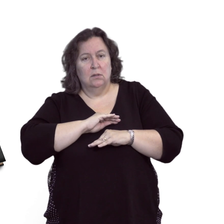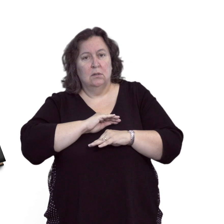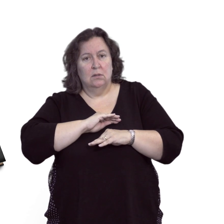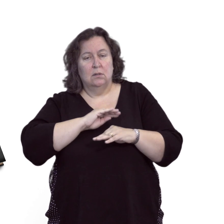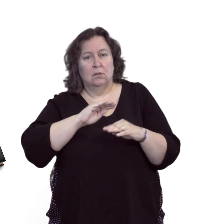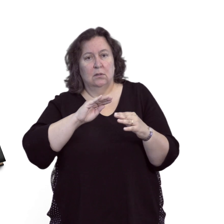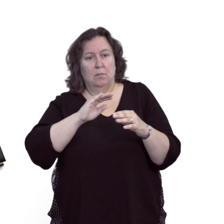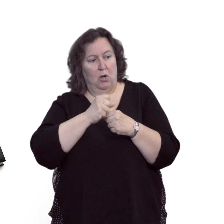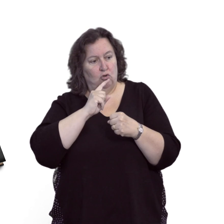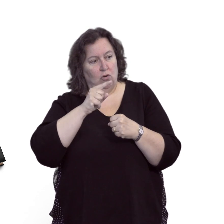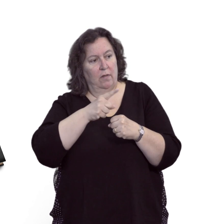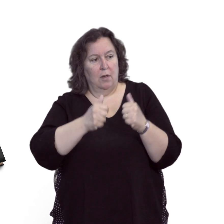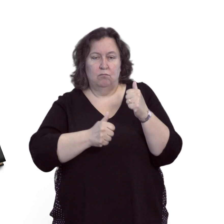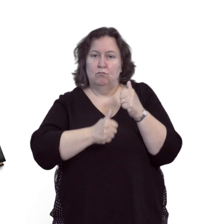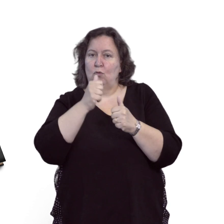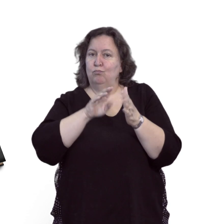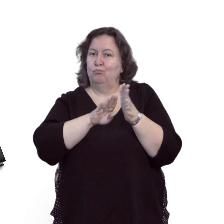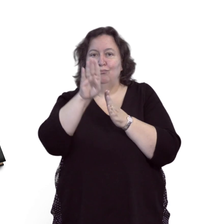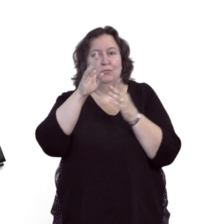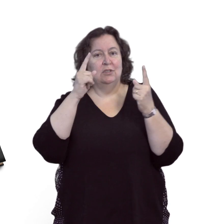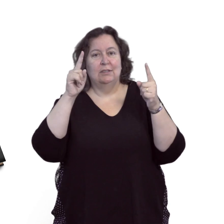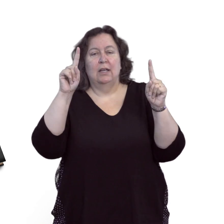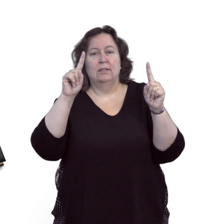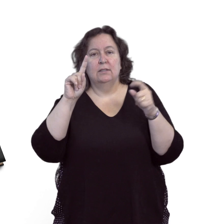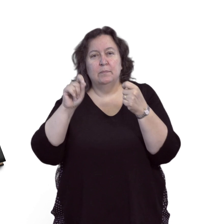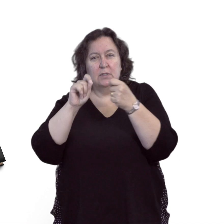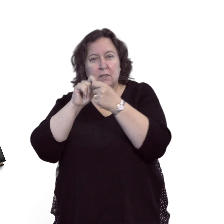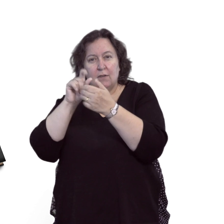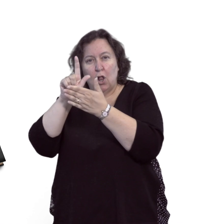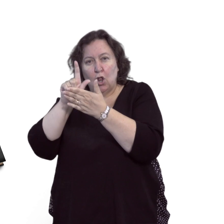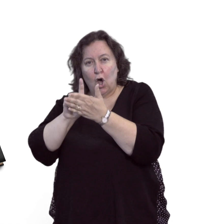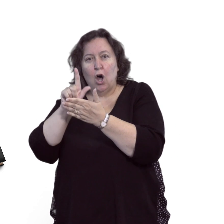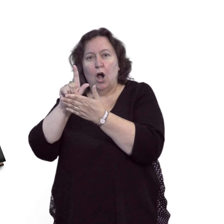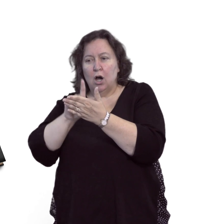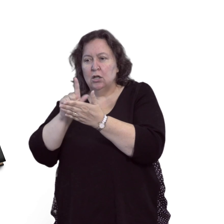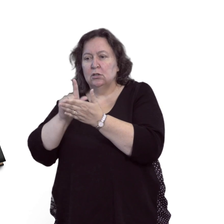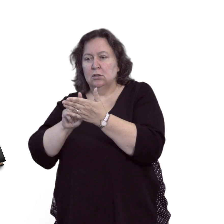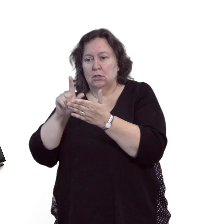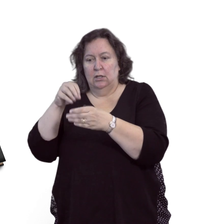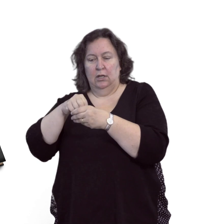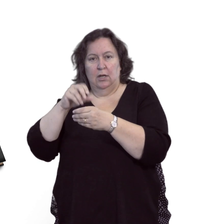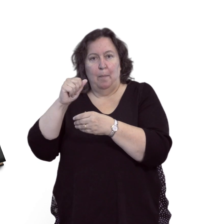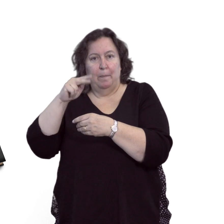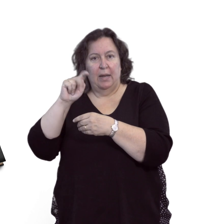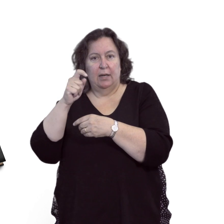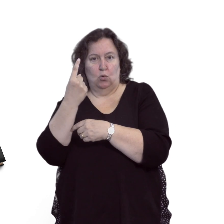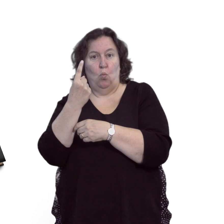Specific laws and legislation are listed in Appendix I, with links that will direct you to the full document